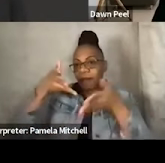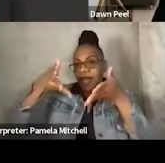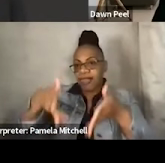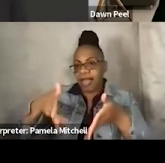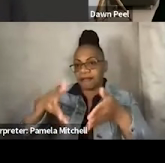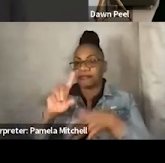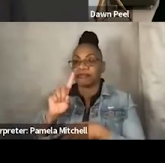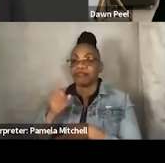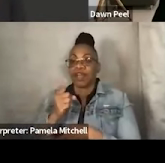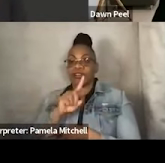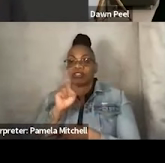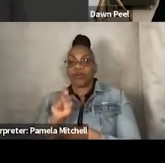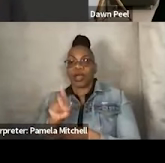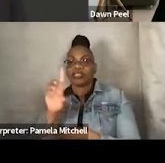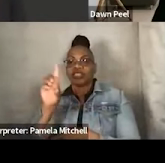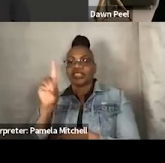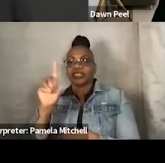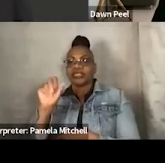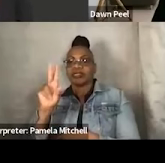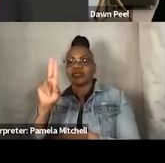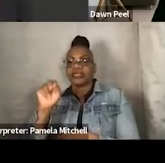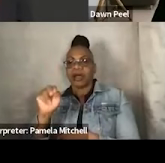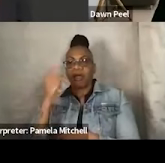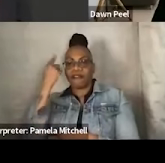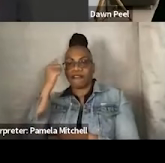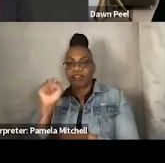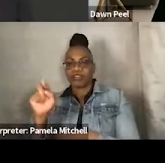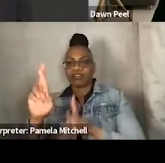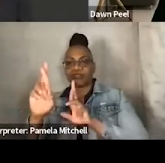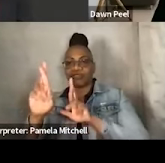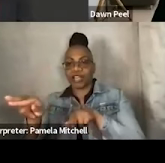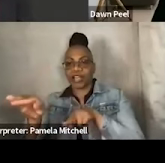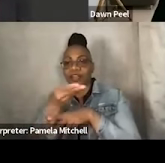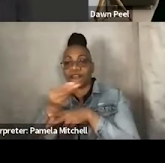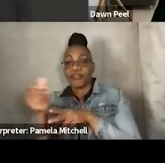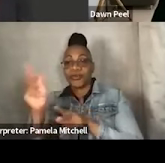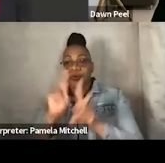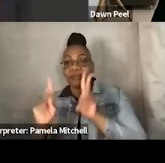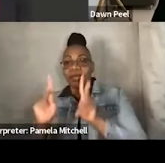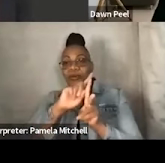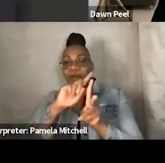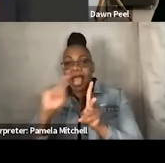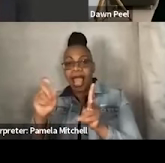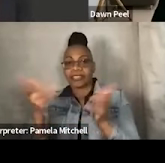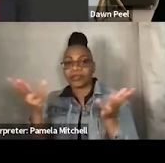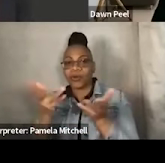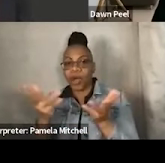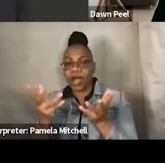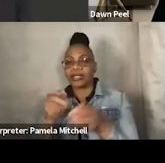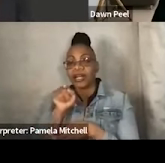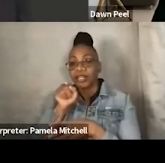and there were a number of people who asked, so I'm just gonna kick off with that. And this is, "Dawn, are you able to share